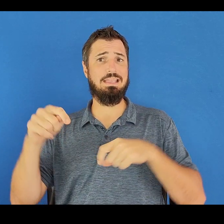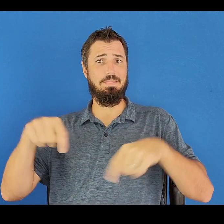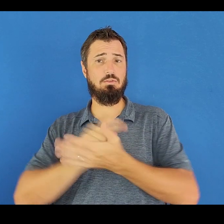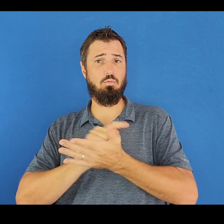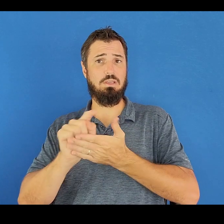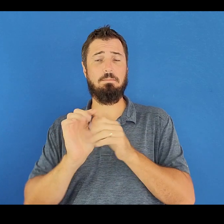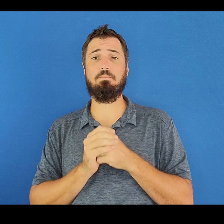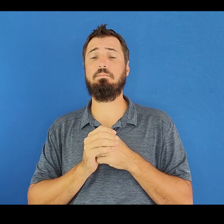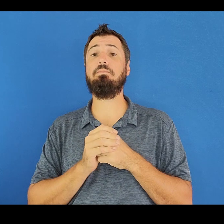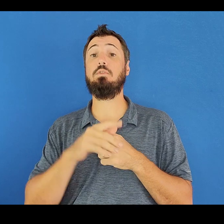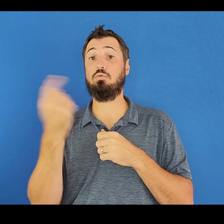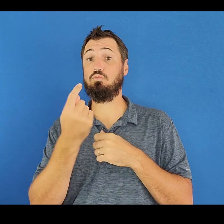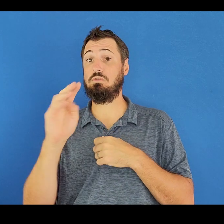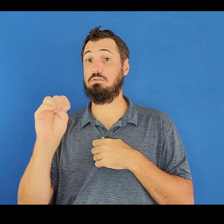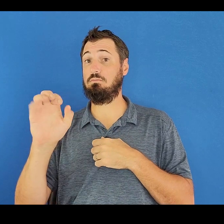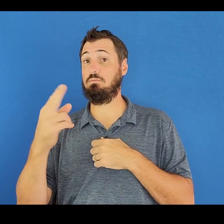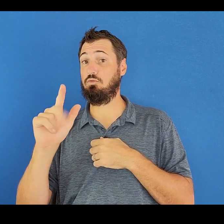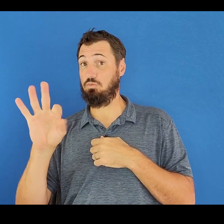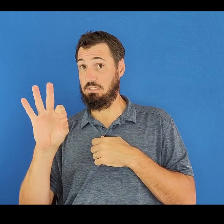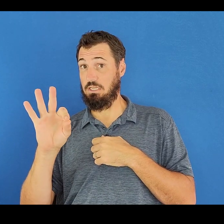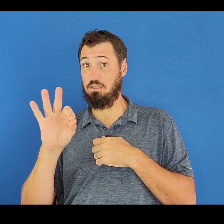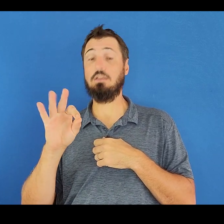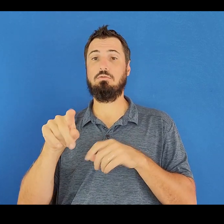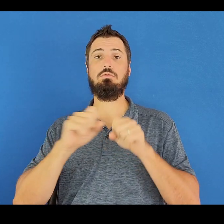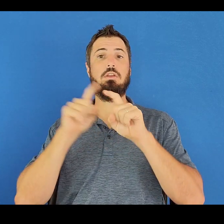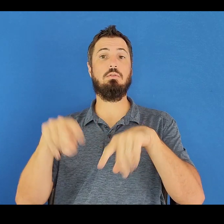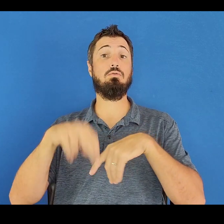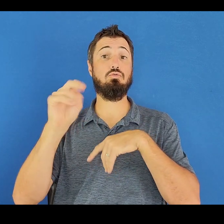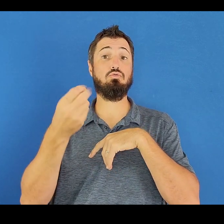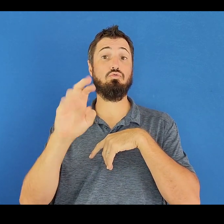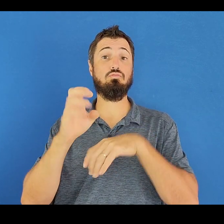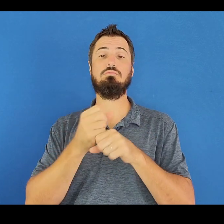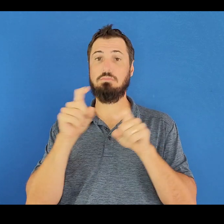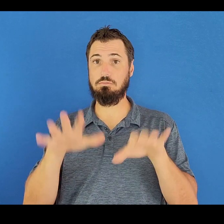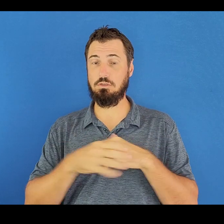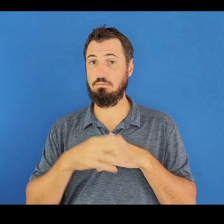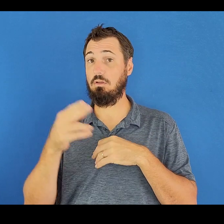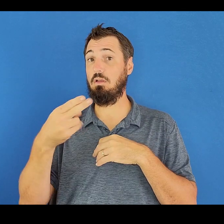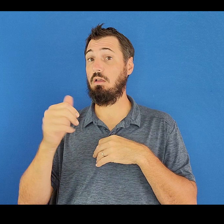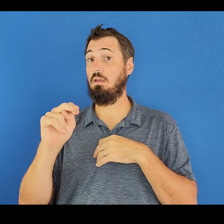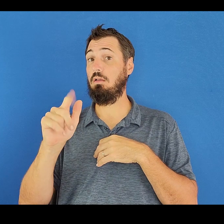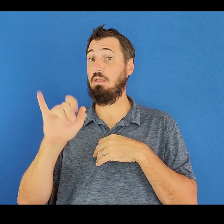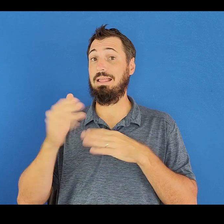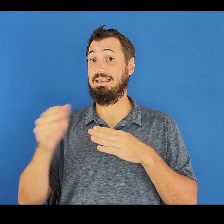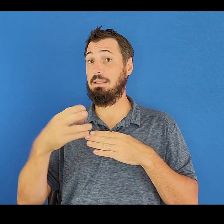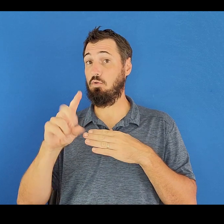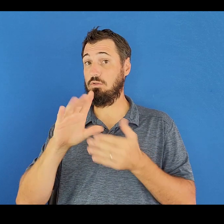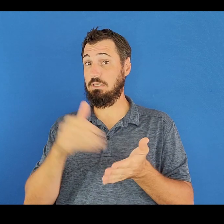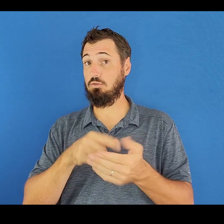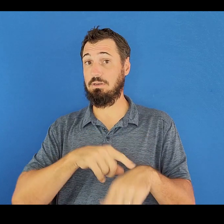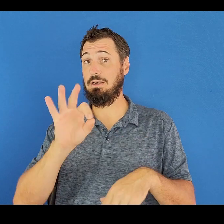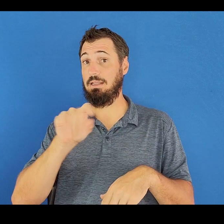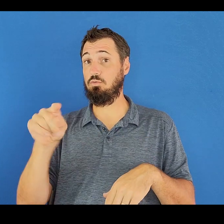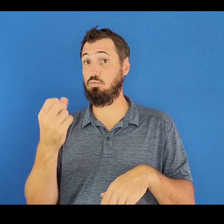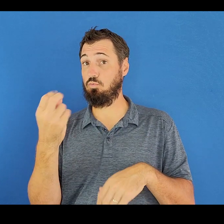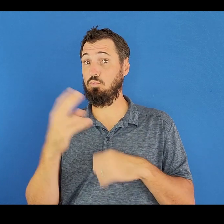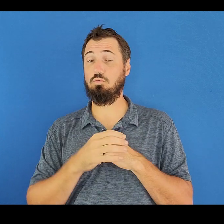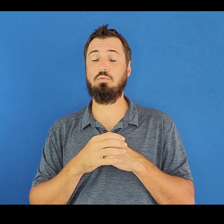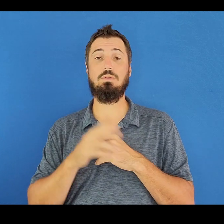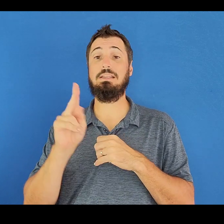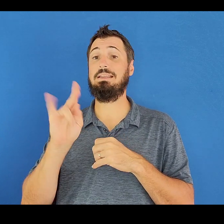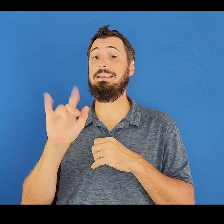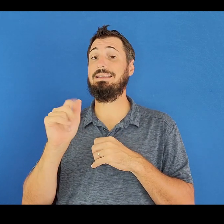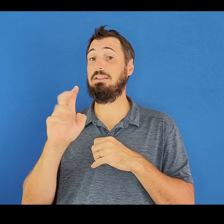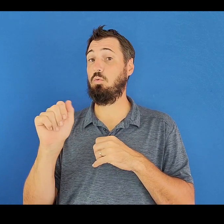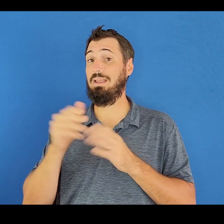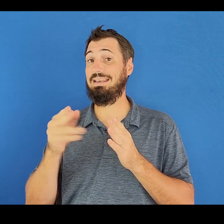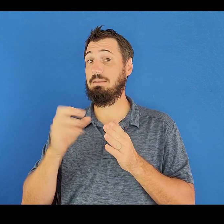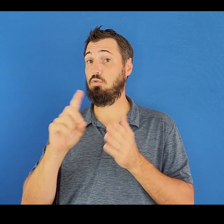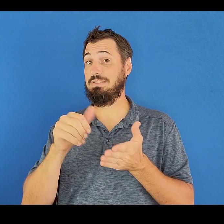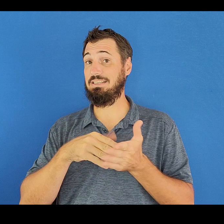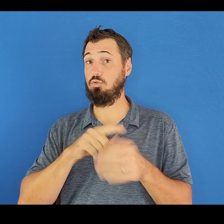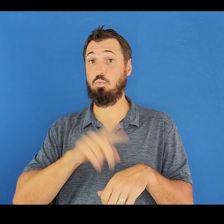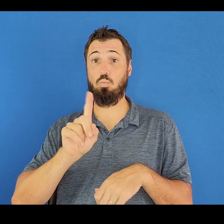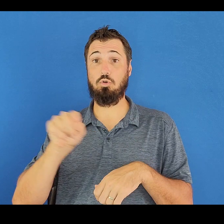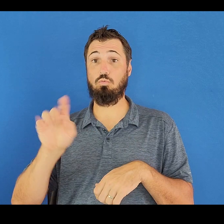On Tuesday, March 29, test kits will be available on the north shore. We’ll be at the Hanalei Neighborhood Center from 9 a.m. to noon, and at the Kilauea Neighborhood Center from 1 to 4 p.m